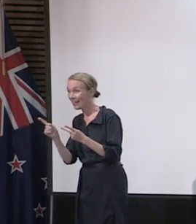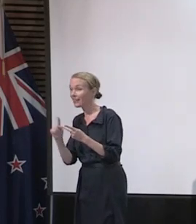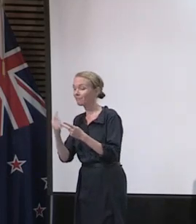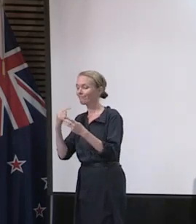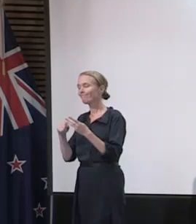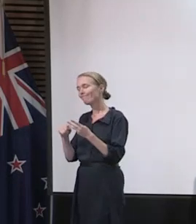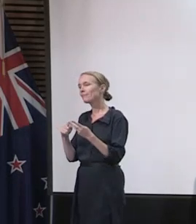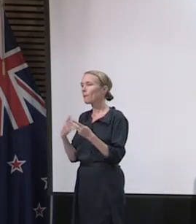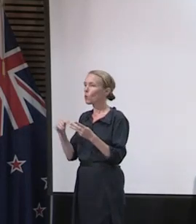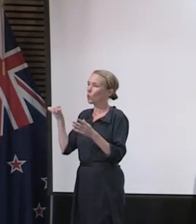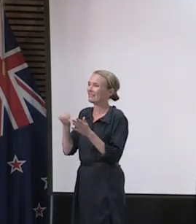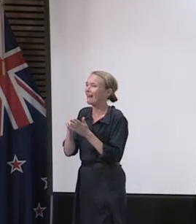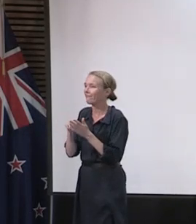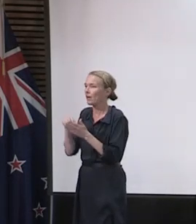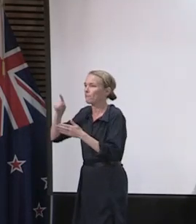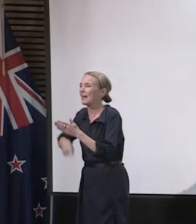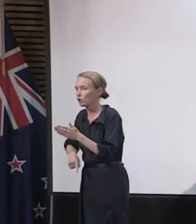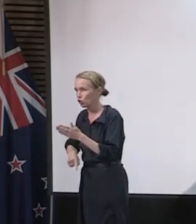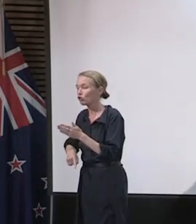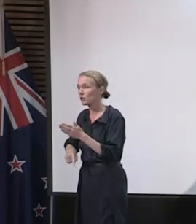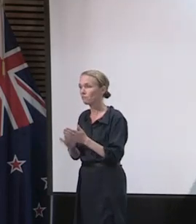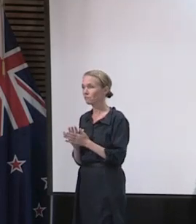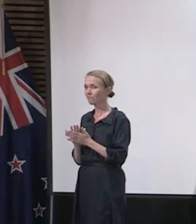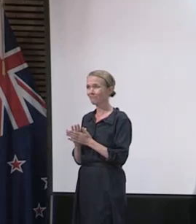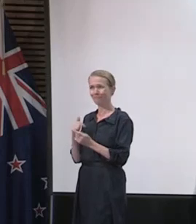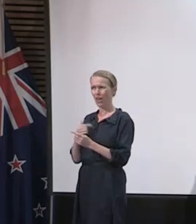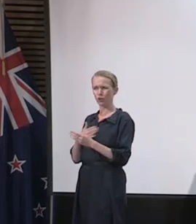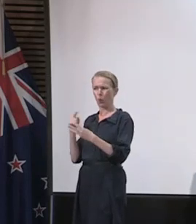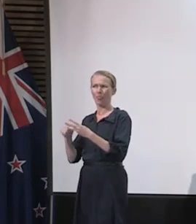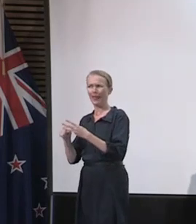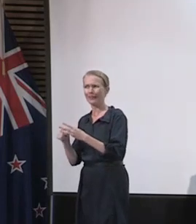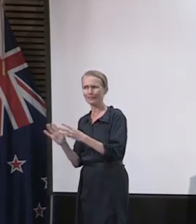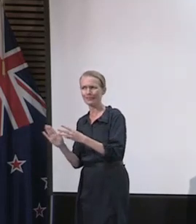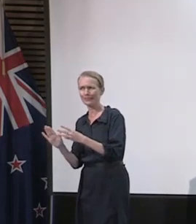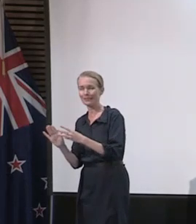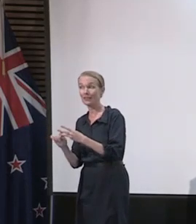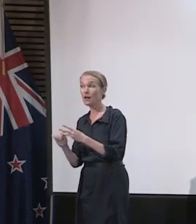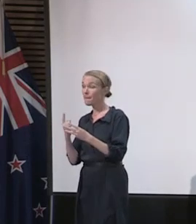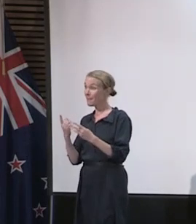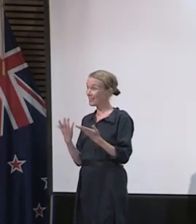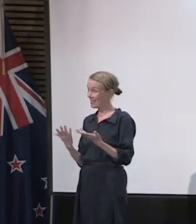they then move through warnings, and then further down is the harsher end of